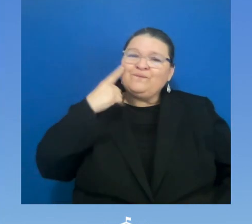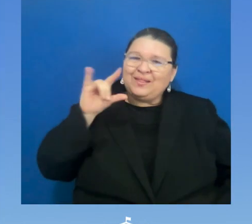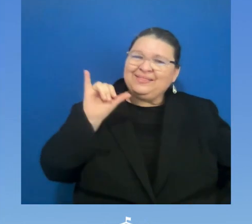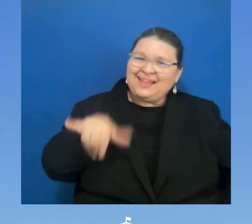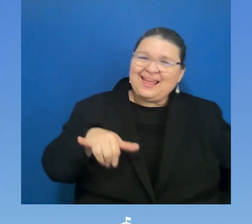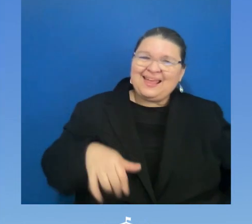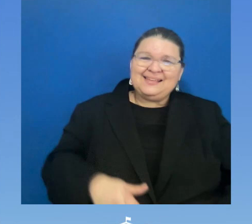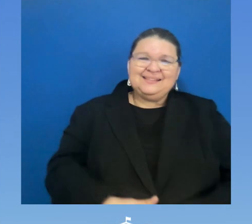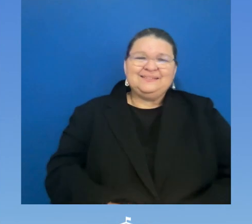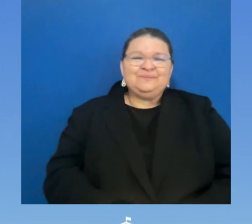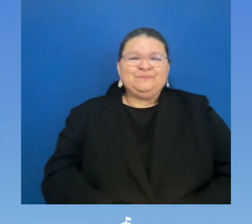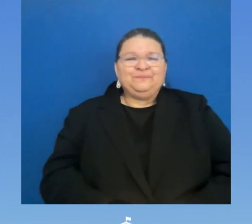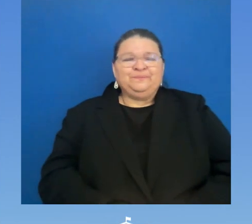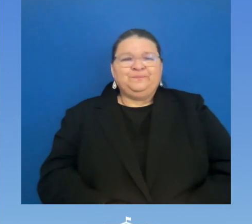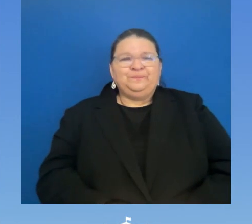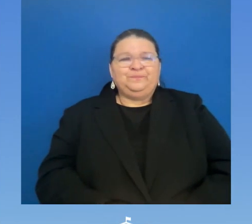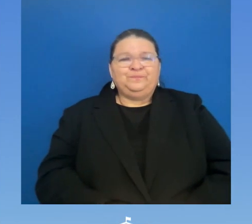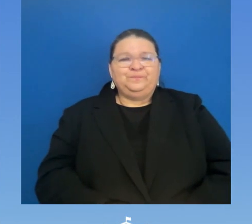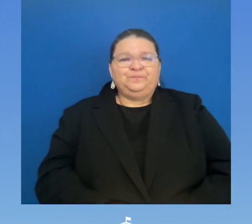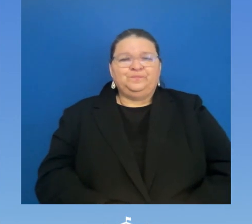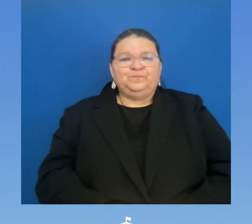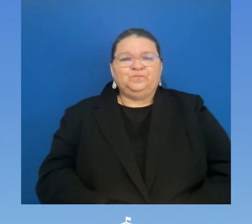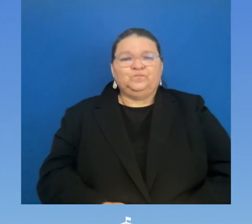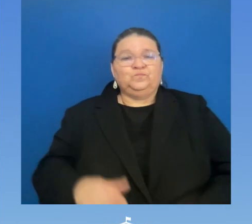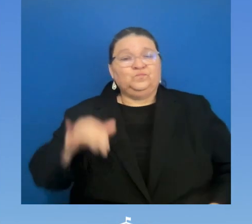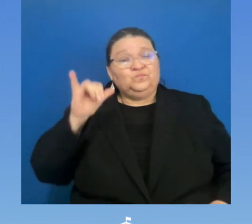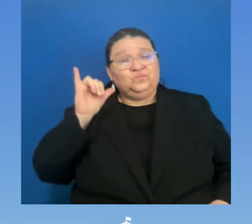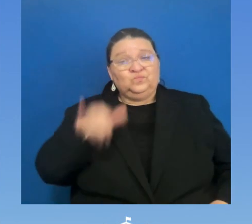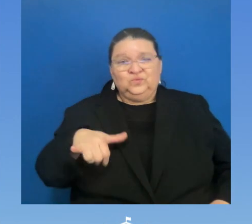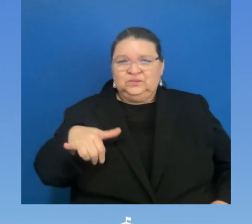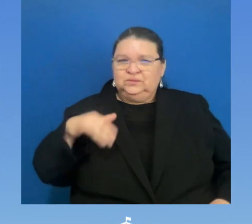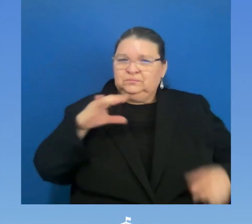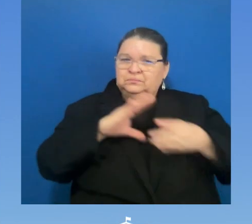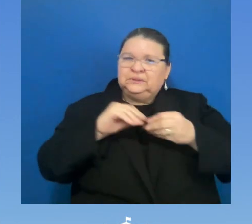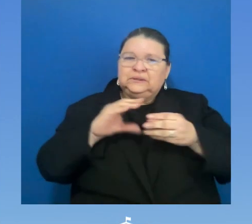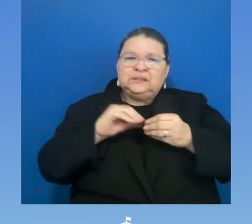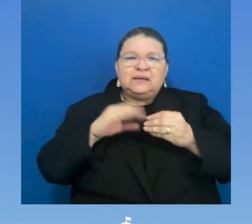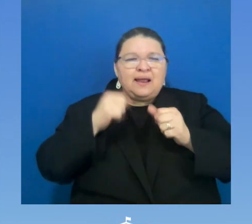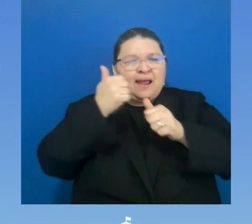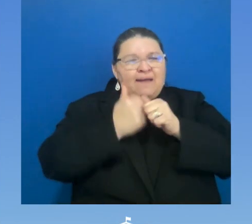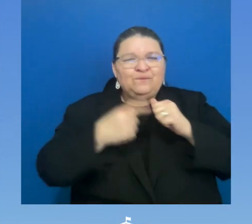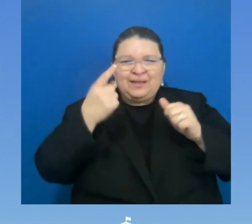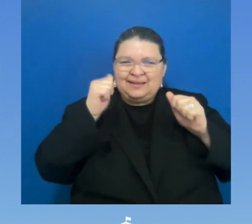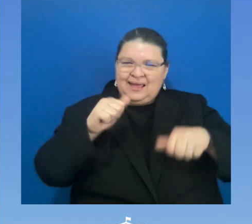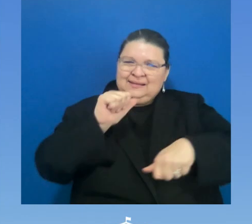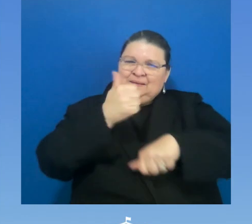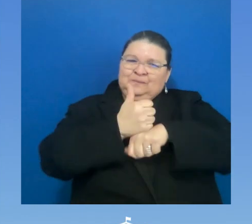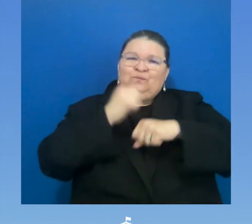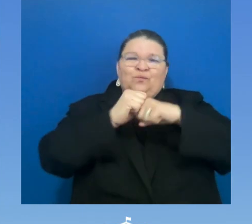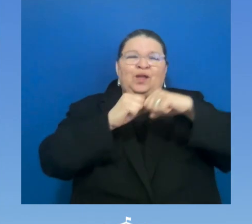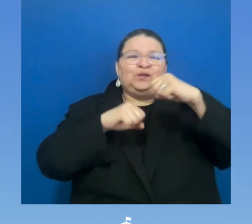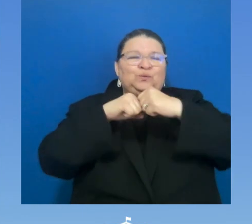is a really important one today is to thank you for that. Mark, I want to pivot to the question of broaden